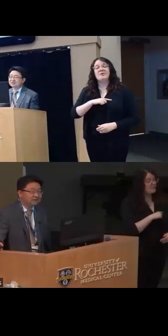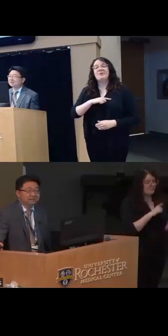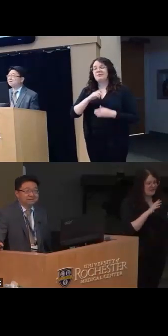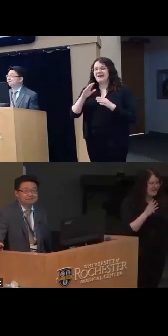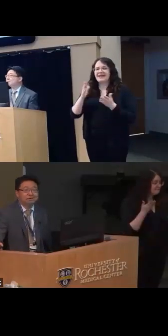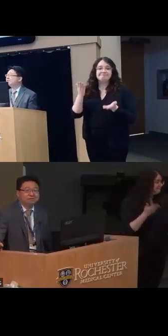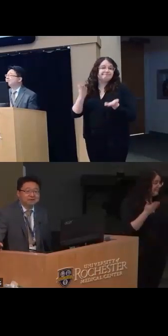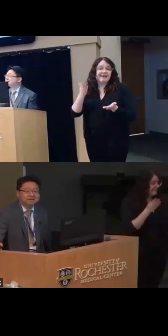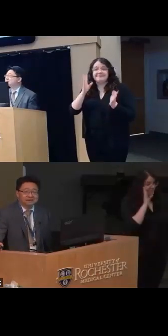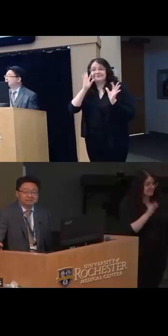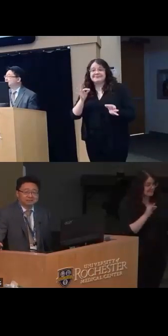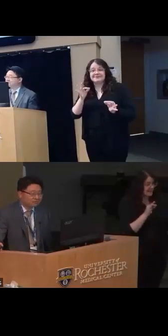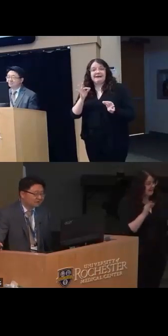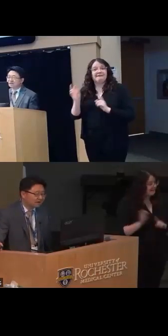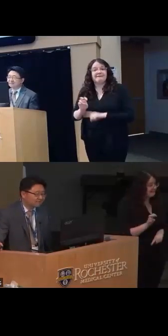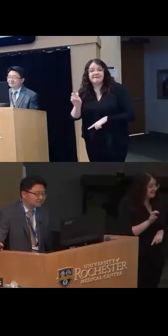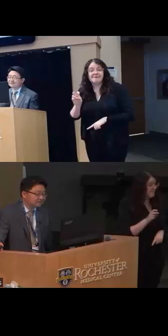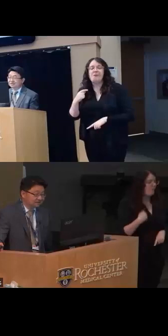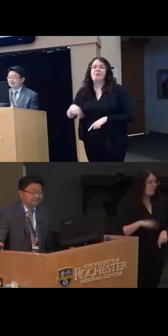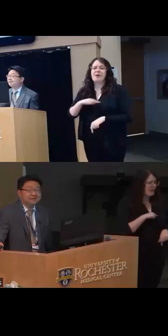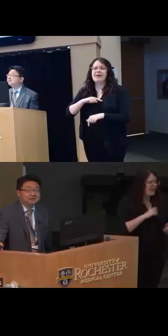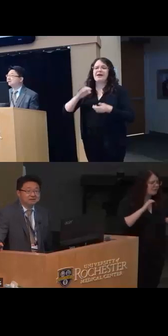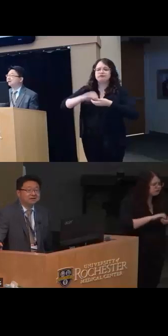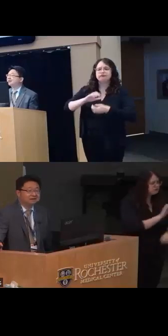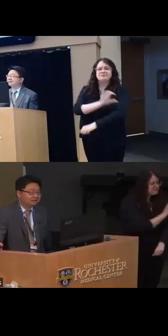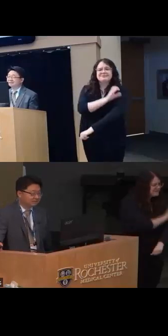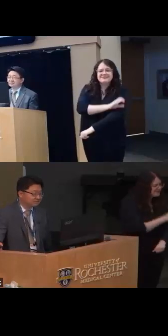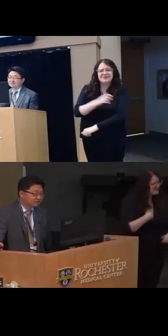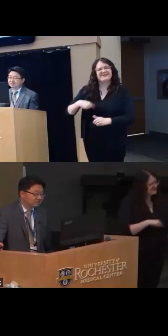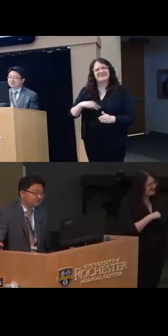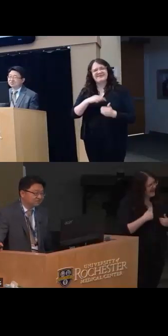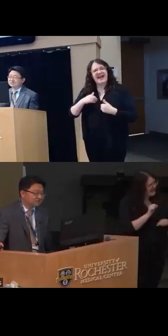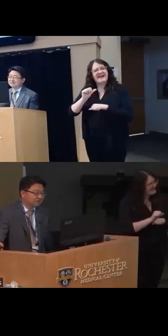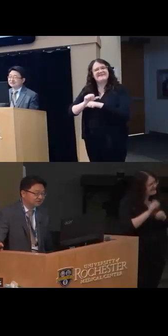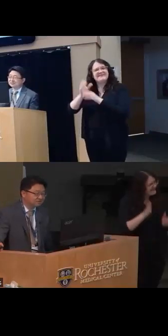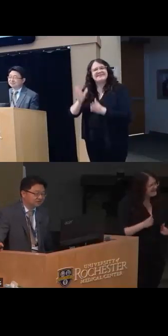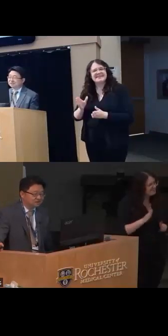we have an employee-based health programs dementia care is also unusual for Psychiatry